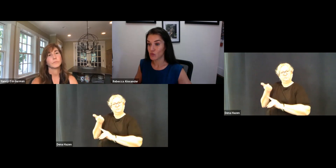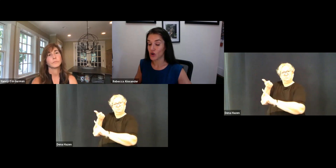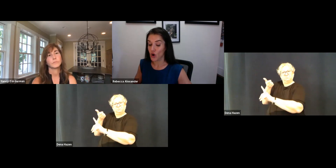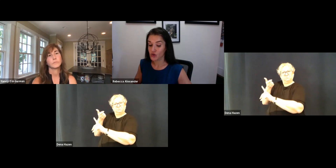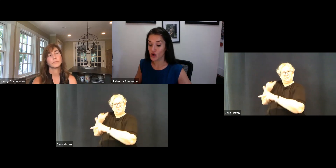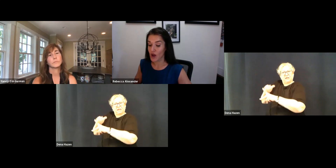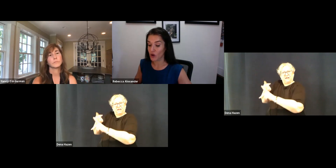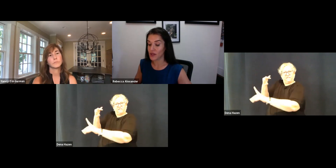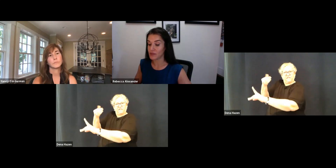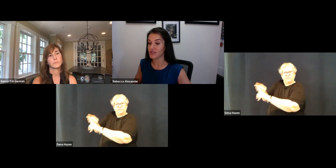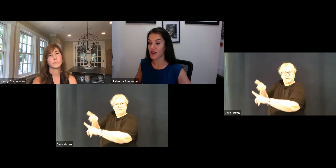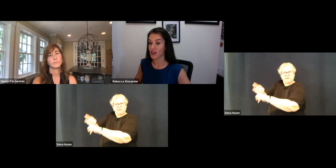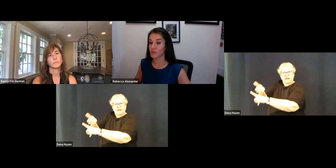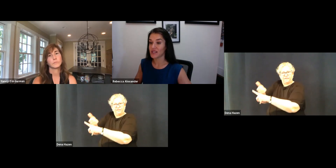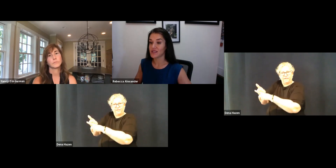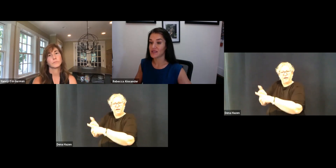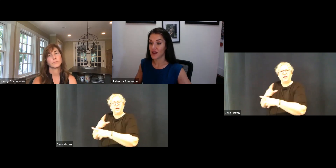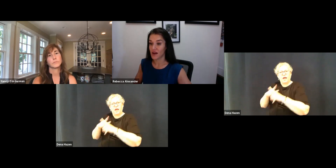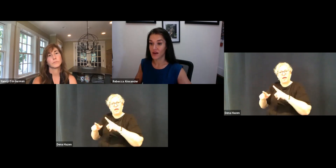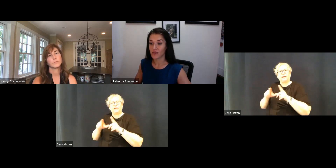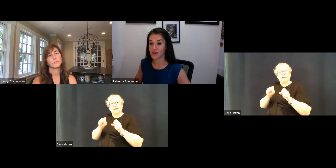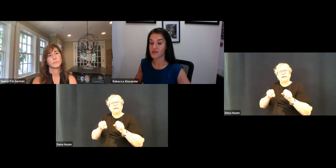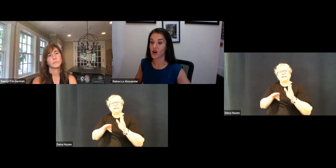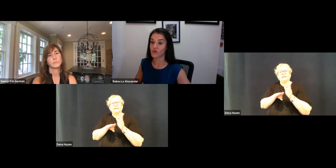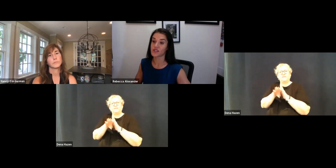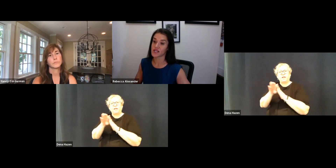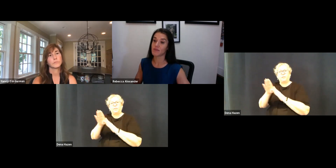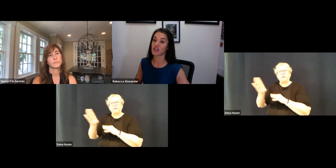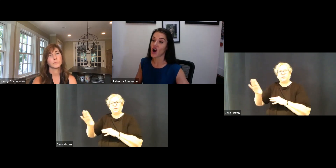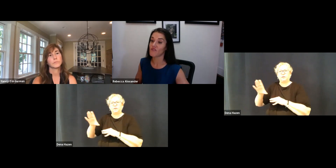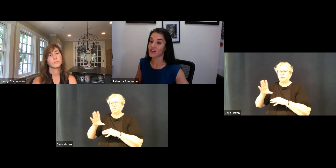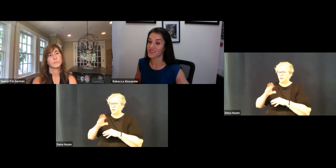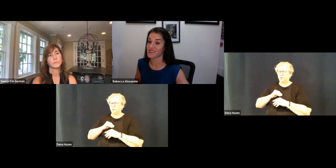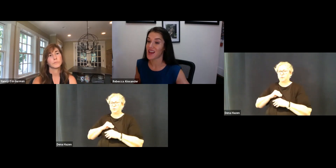It will also help him develop his self-esteem and confidence,